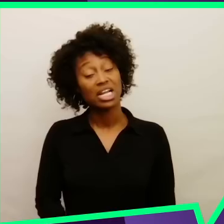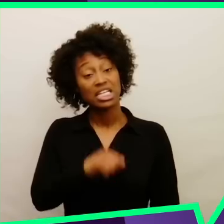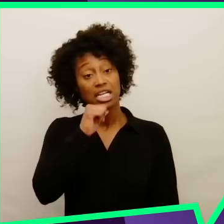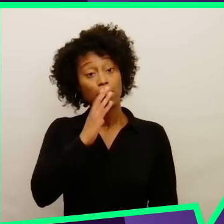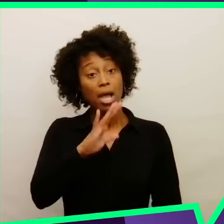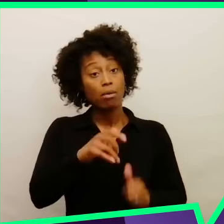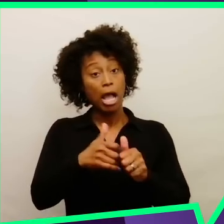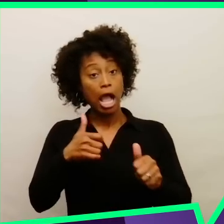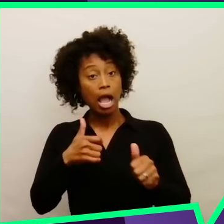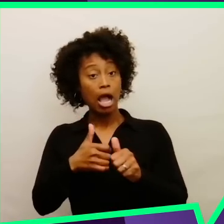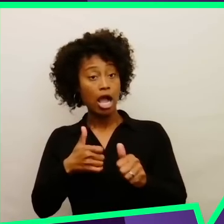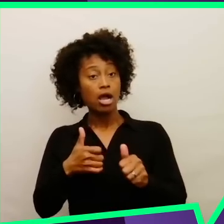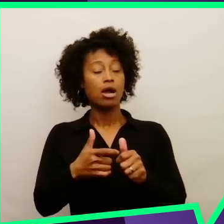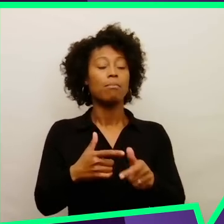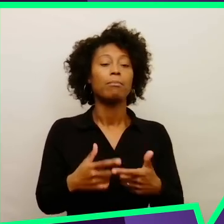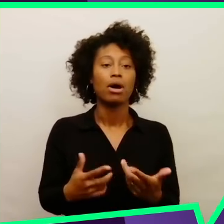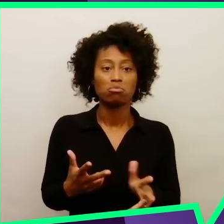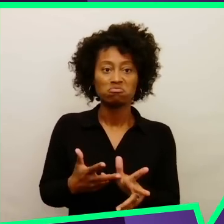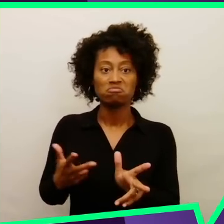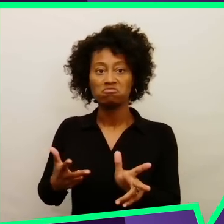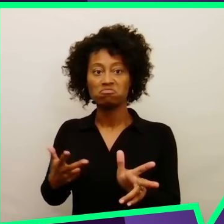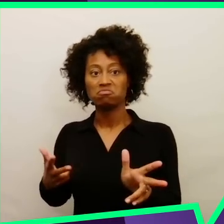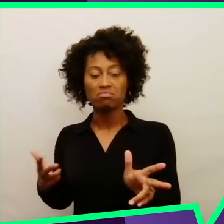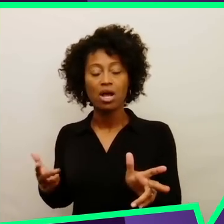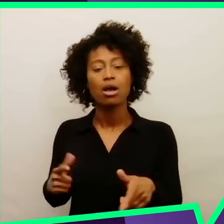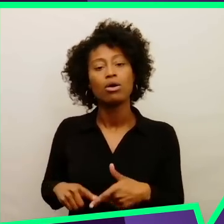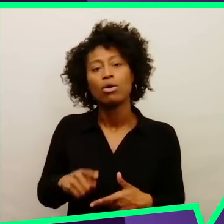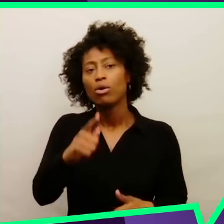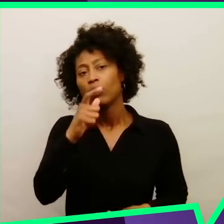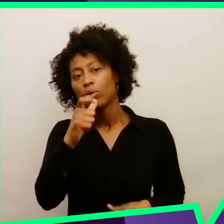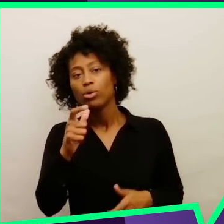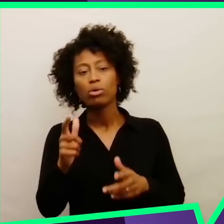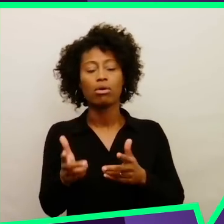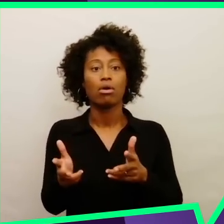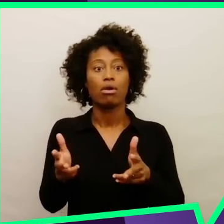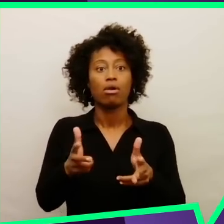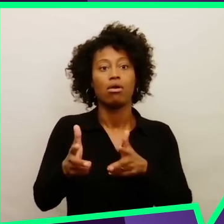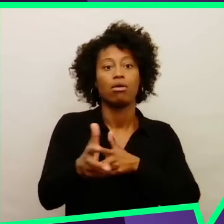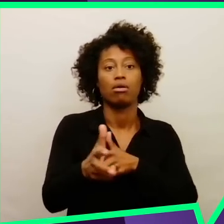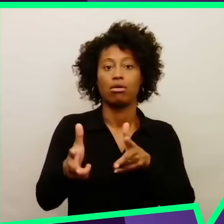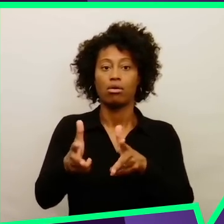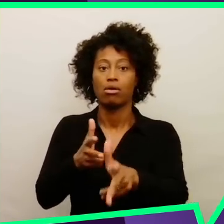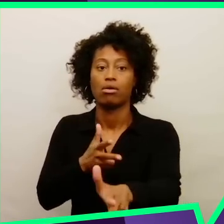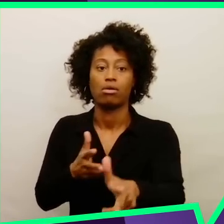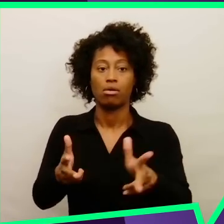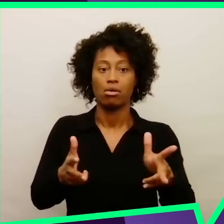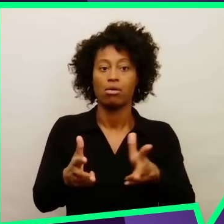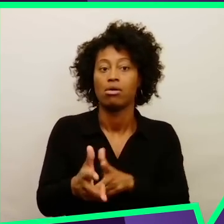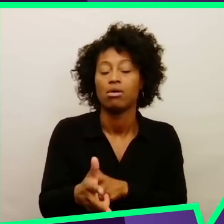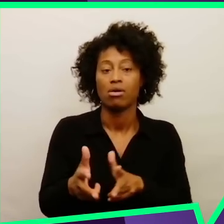They're not too far behind. So if you see on that left side, you can see these players, who's going back and forth.